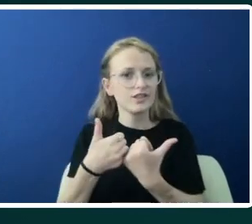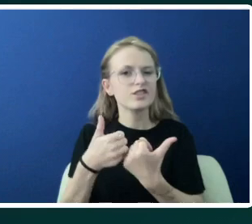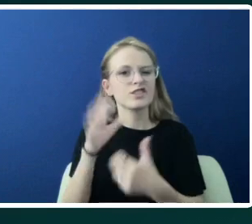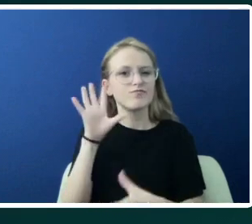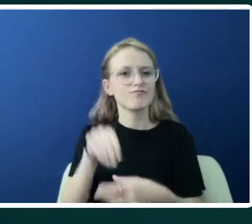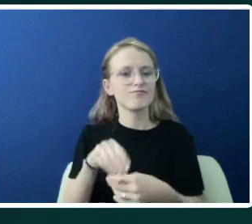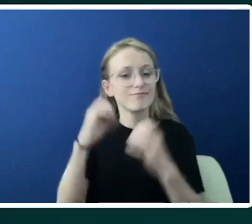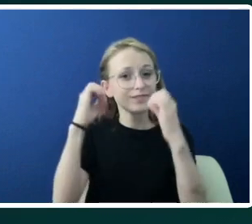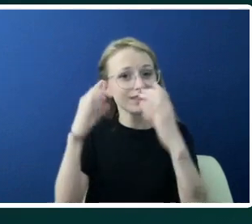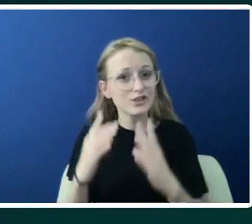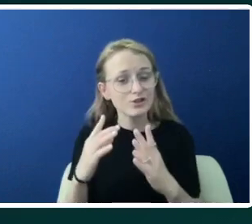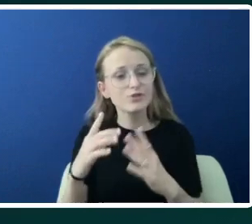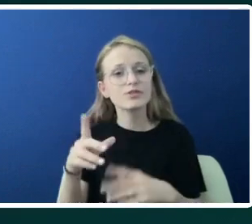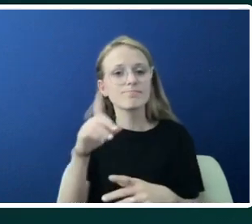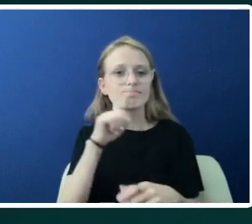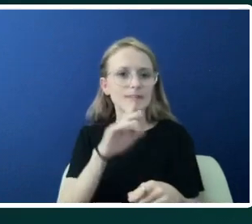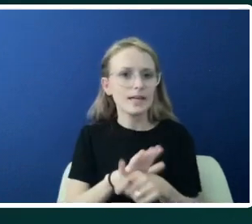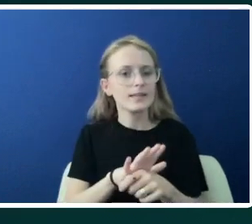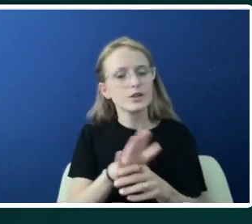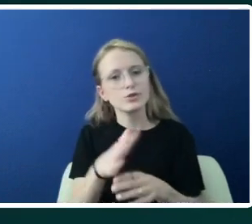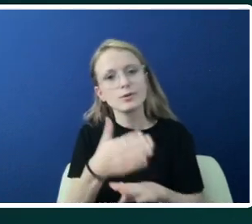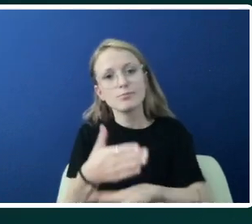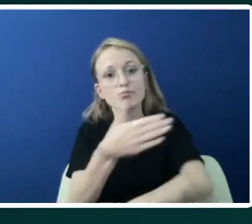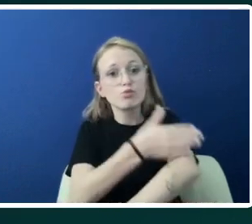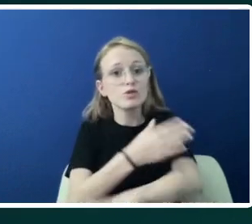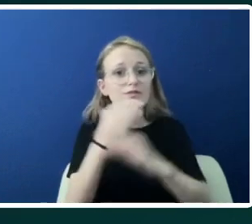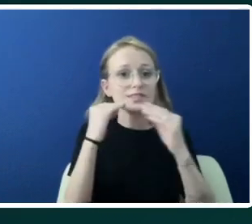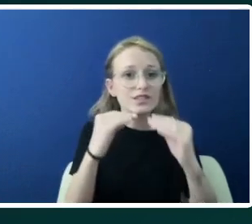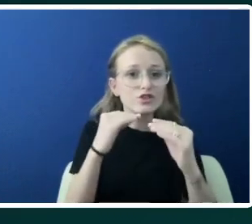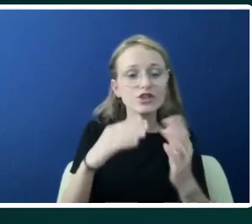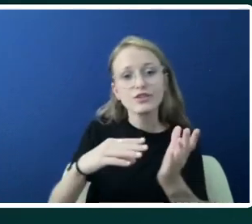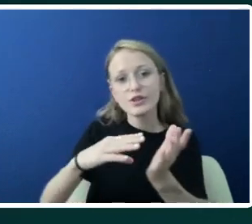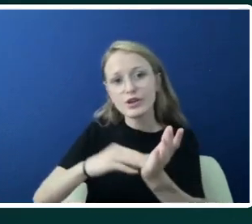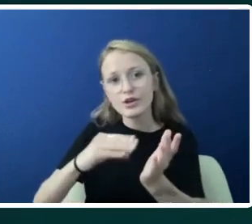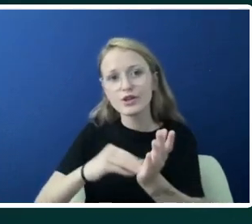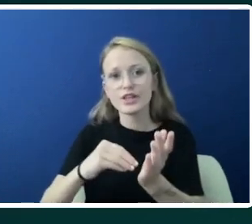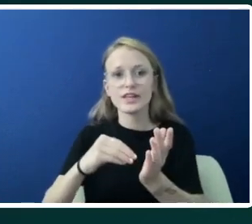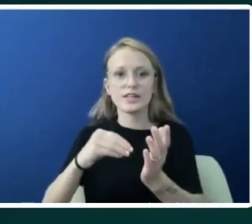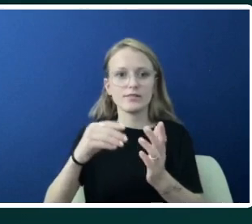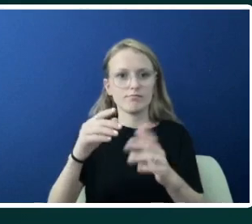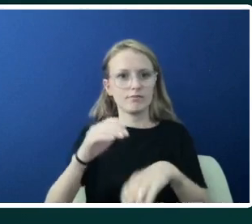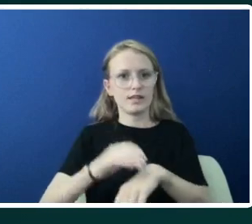teaching and learning of English and the Language Arts at all levels of education.